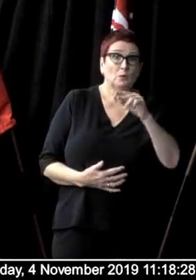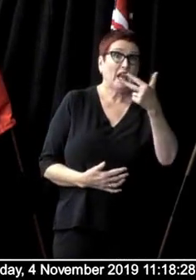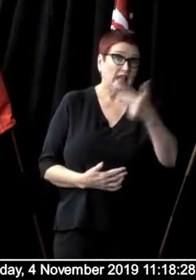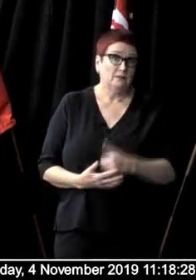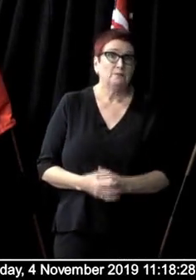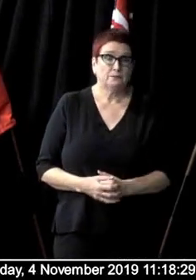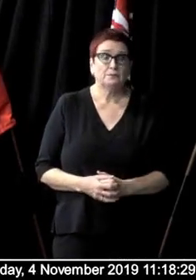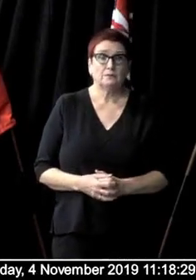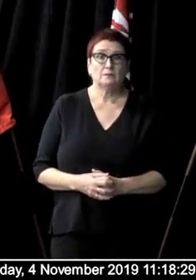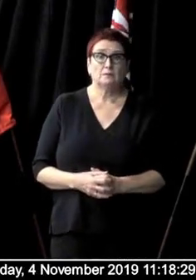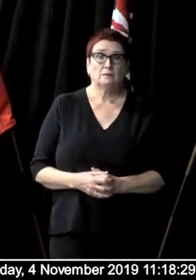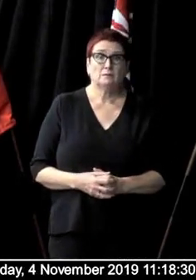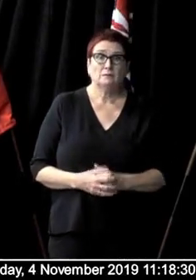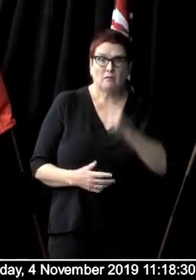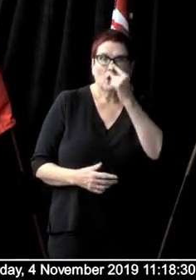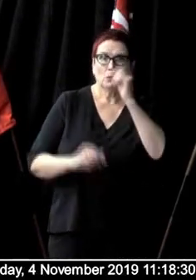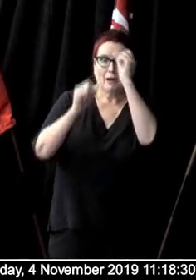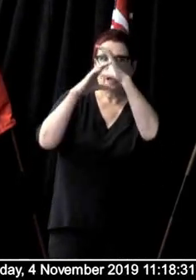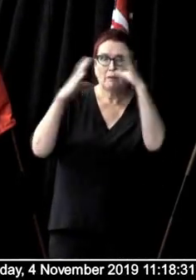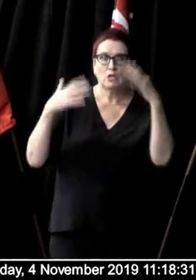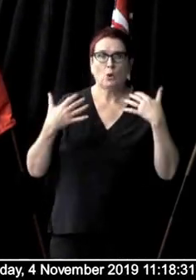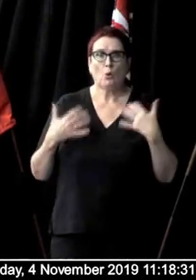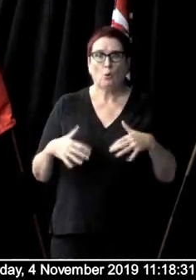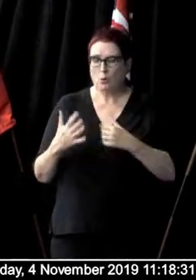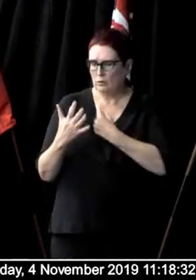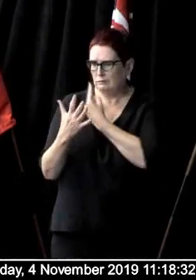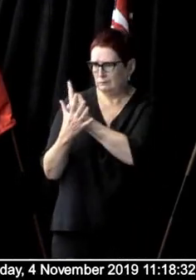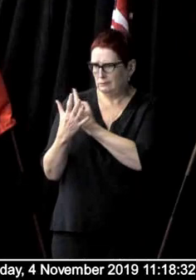As can be imagined, the challenges faced by each child are different.